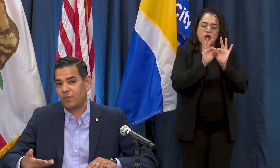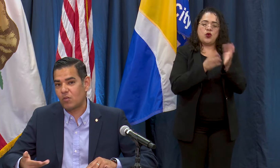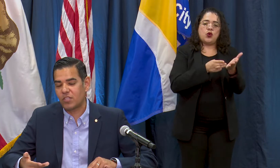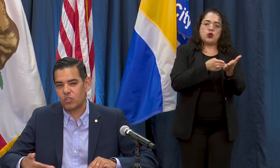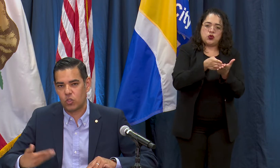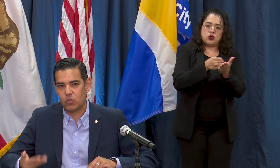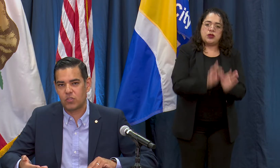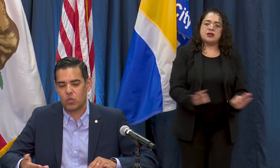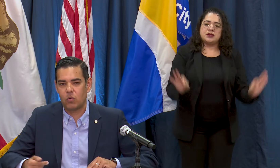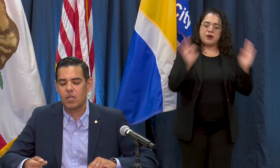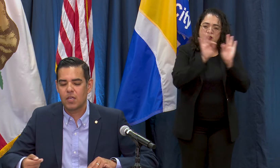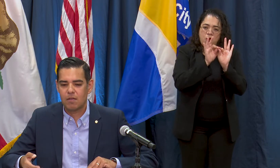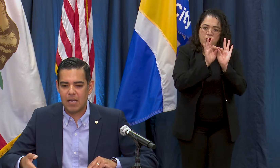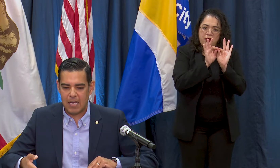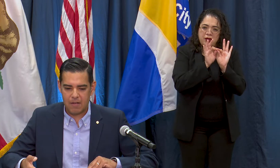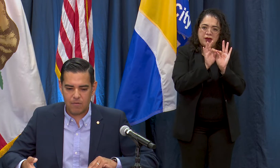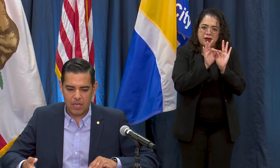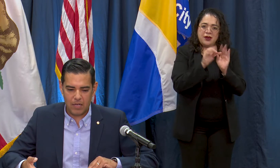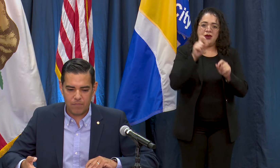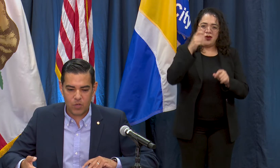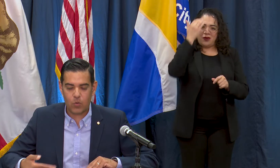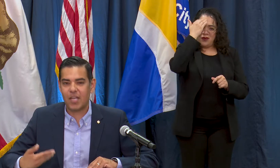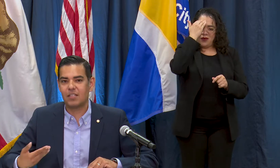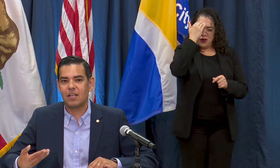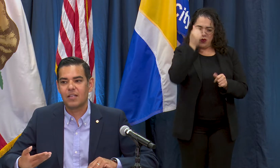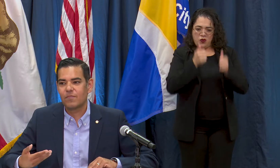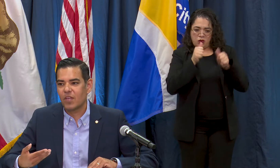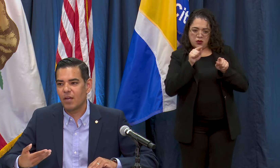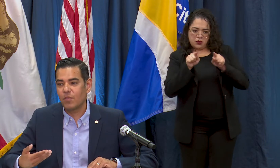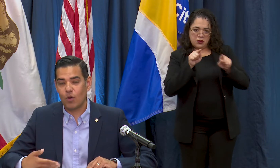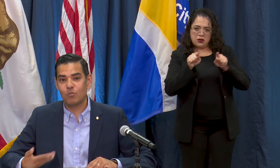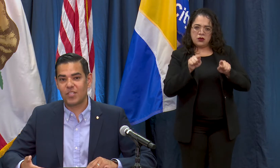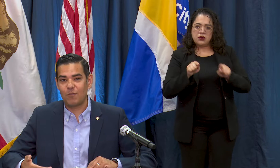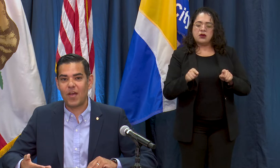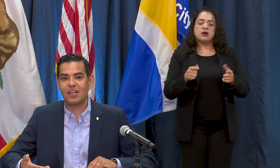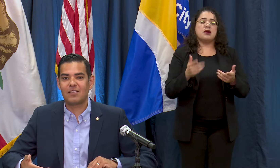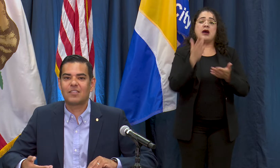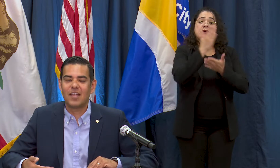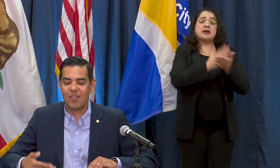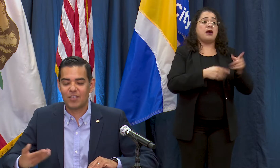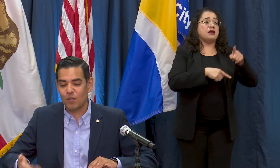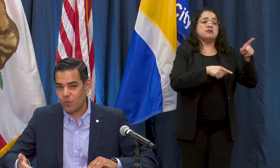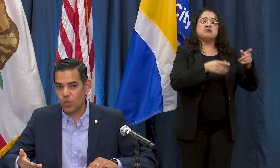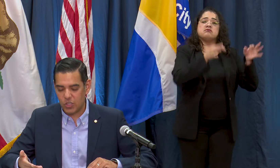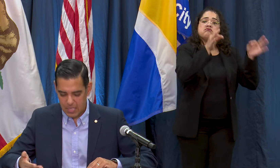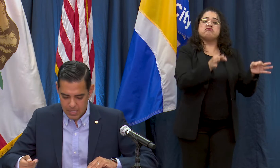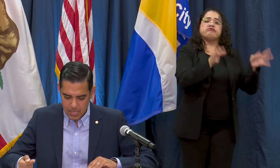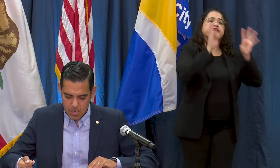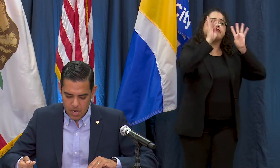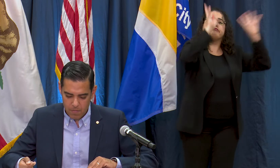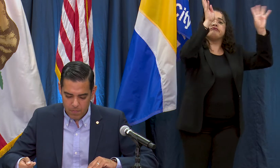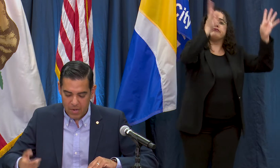folks that choose to create their own set of facts and that's unfortunate but